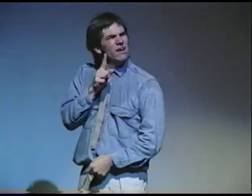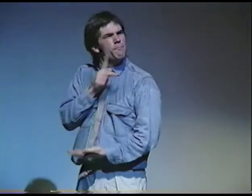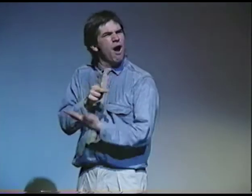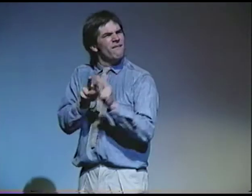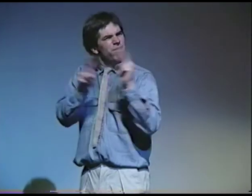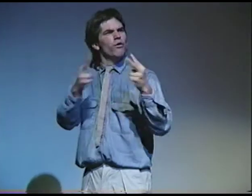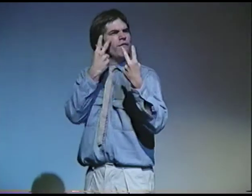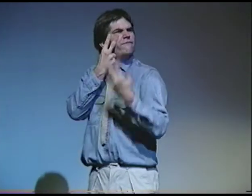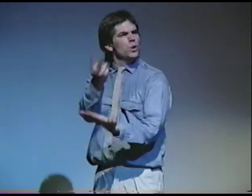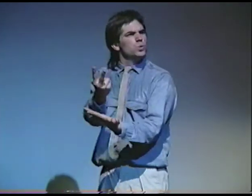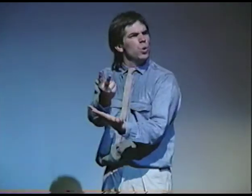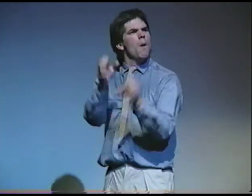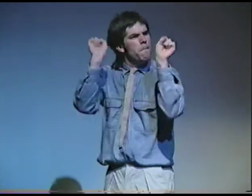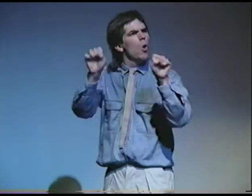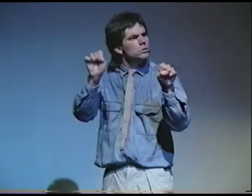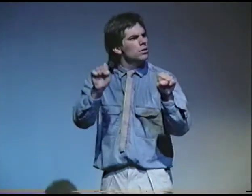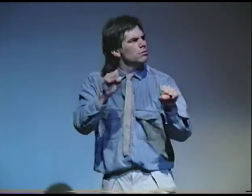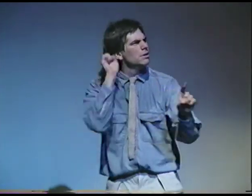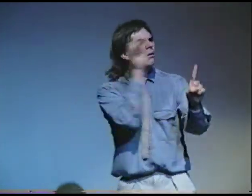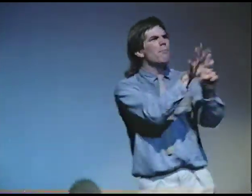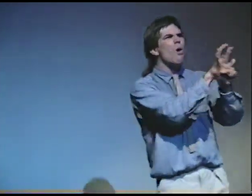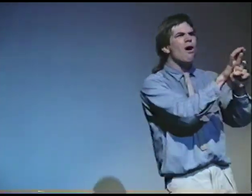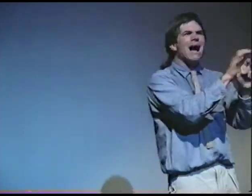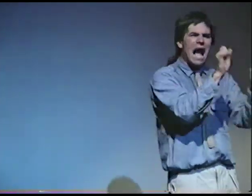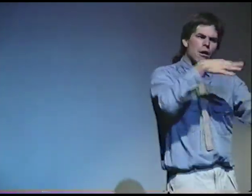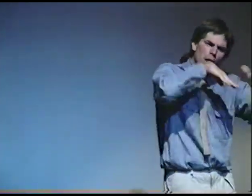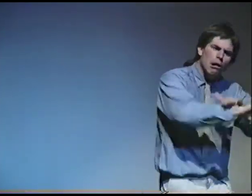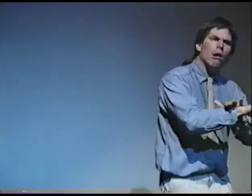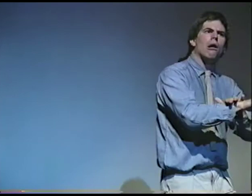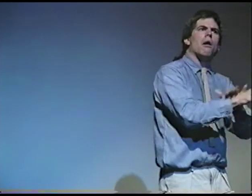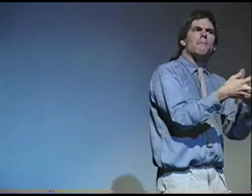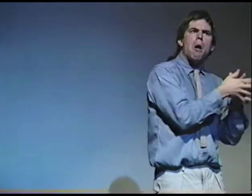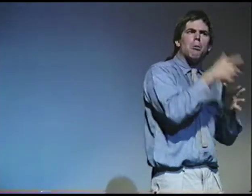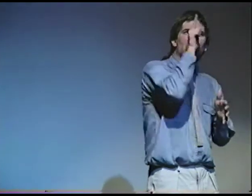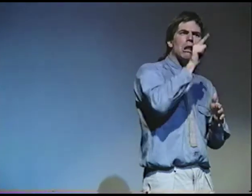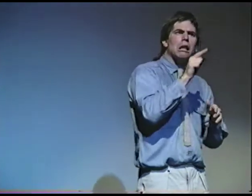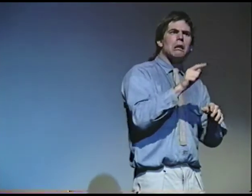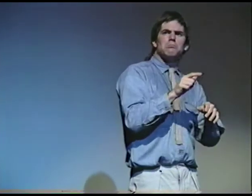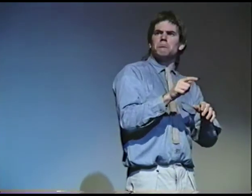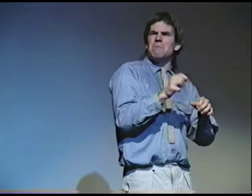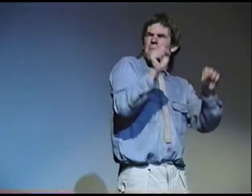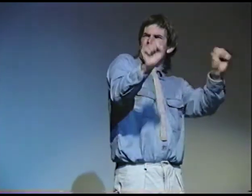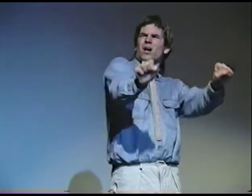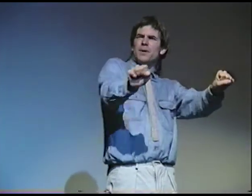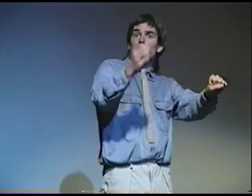It's strong exposure. And deaf people are very visual, too.